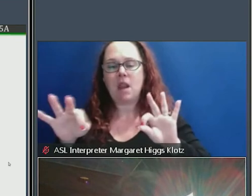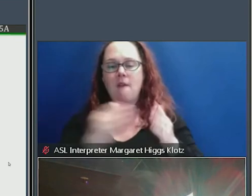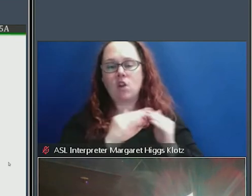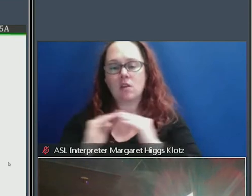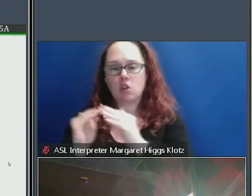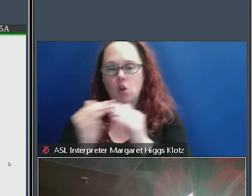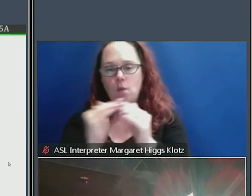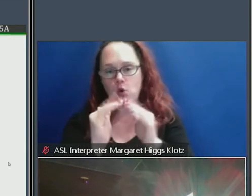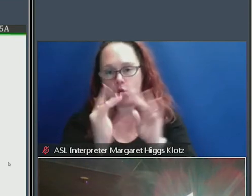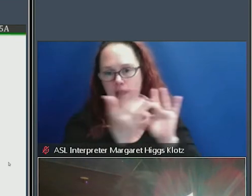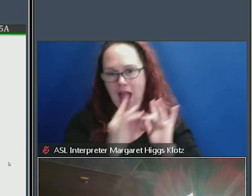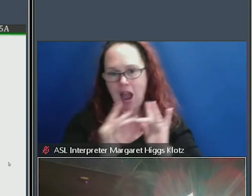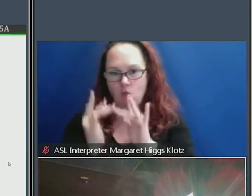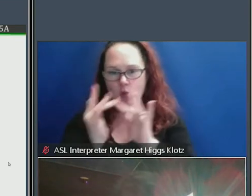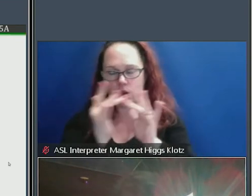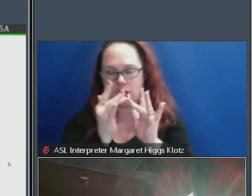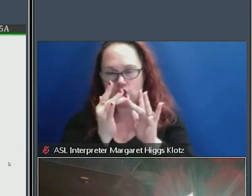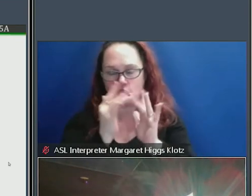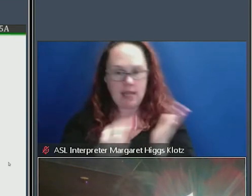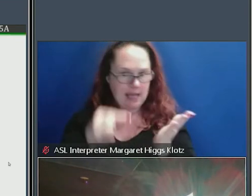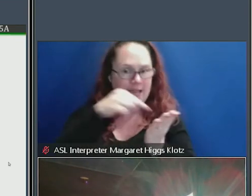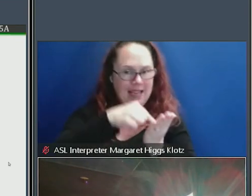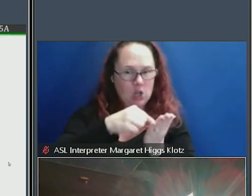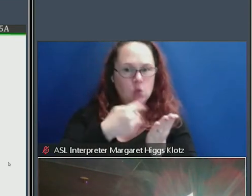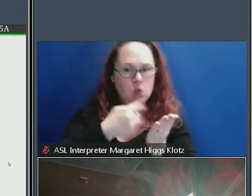These are their words in bold, tiny, no outreach.